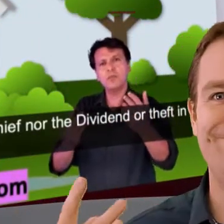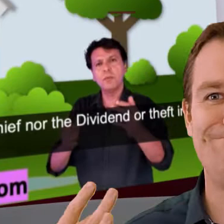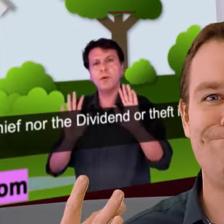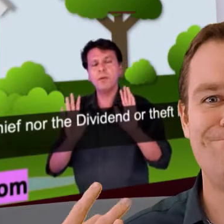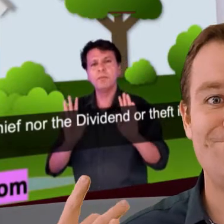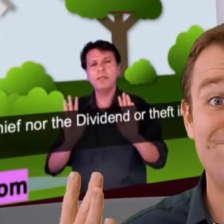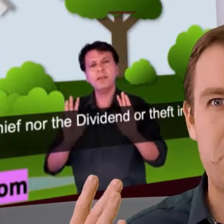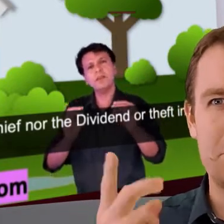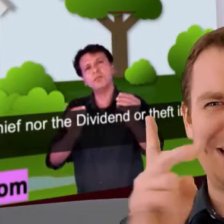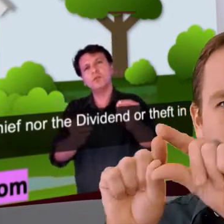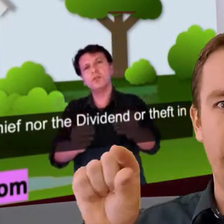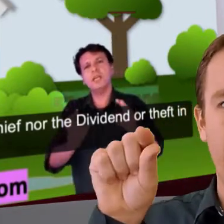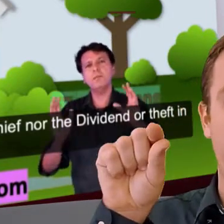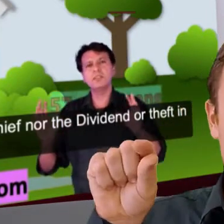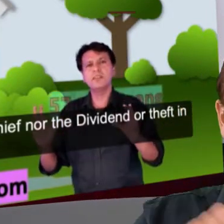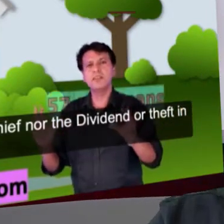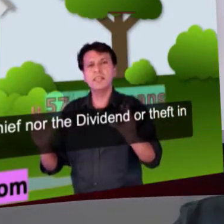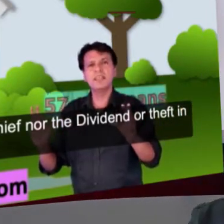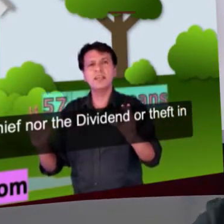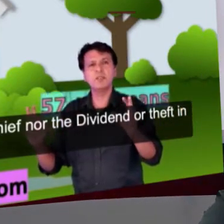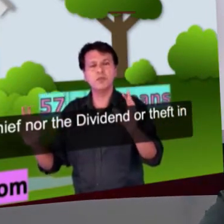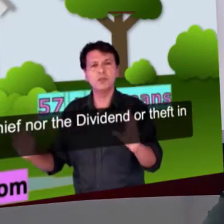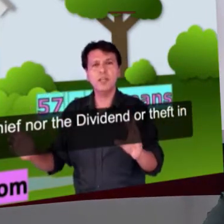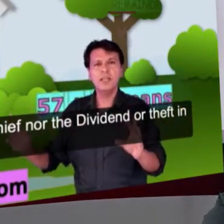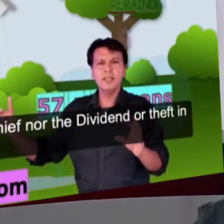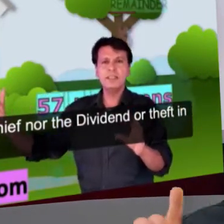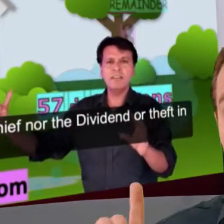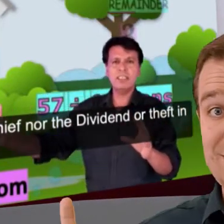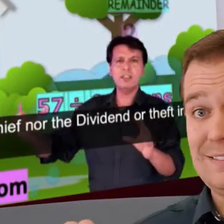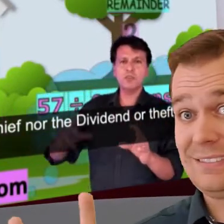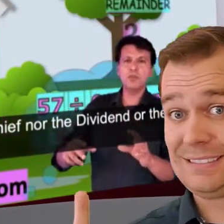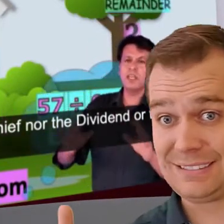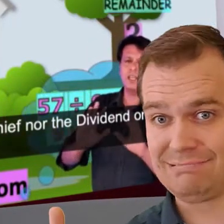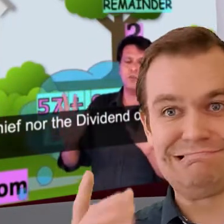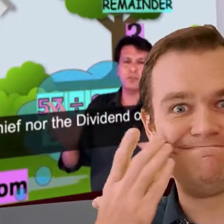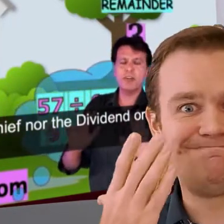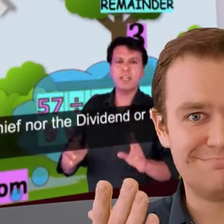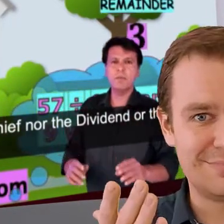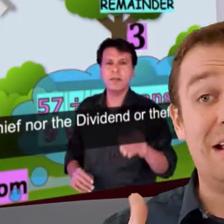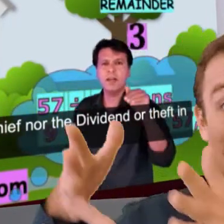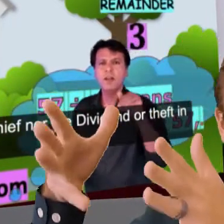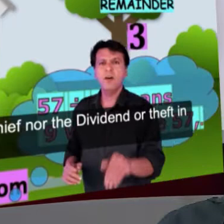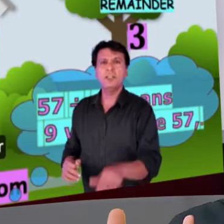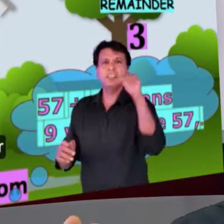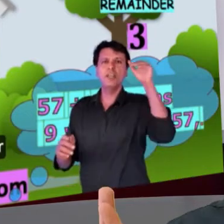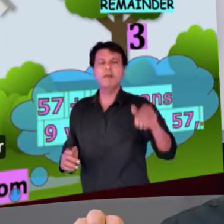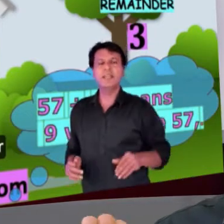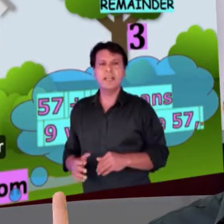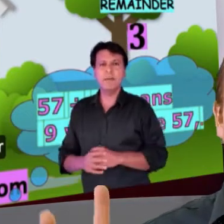however, she has nothing to do with anyone..neither the thief nor the Dividend or theft in his house